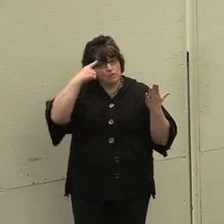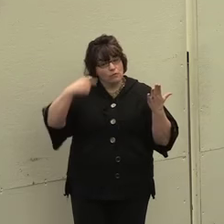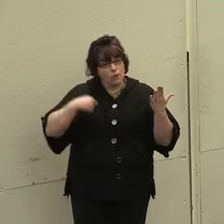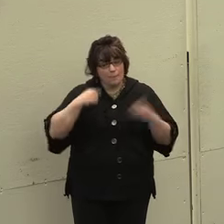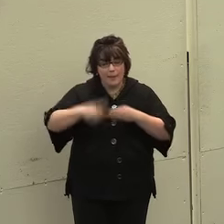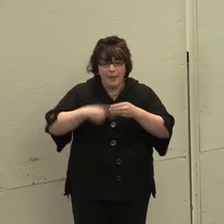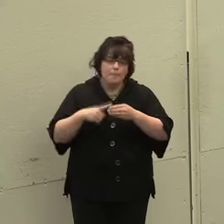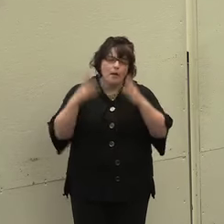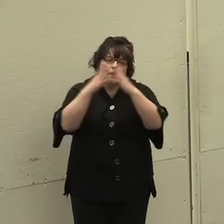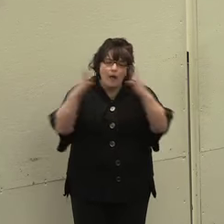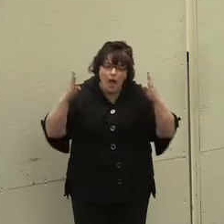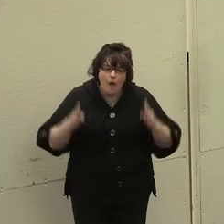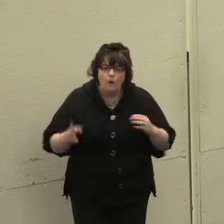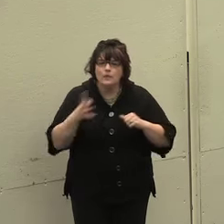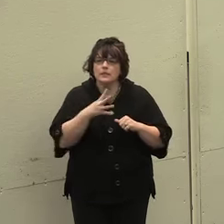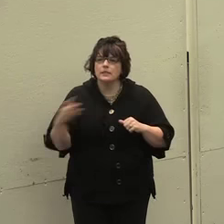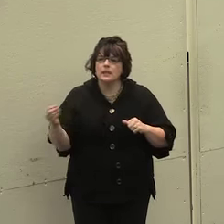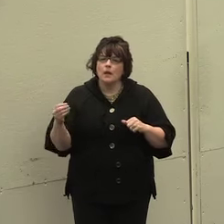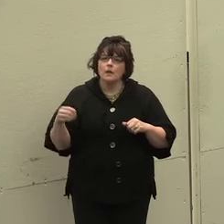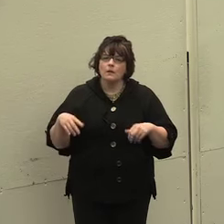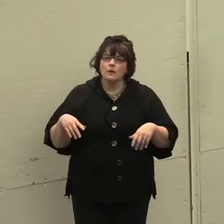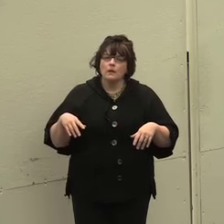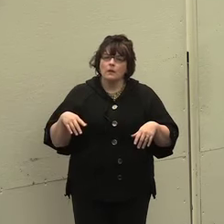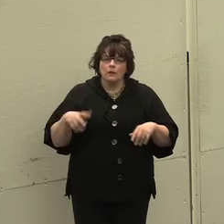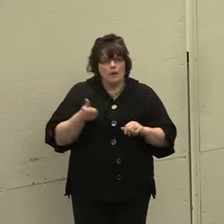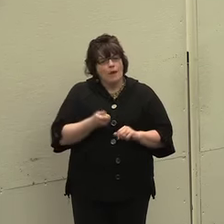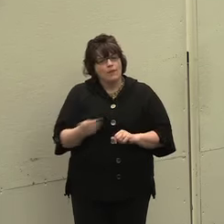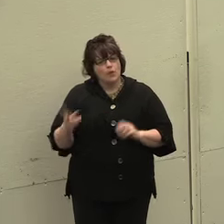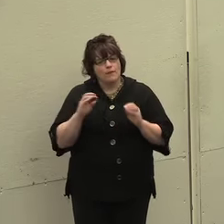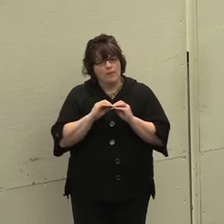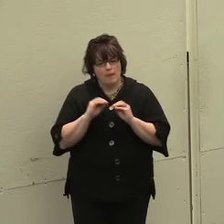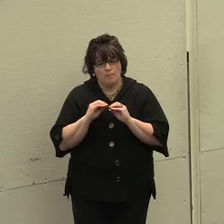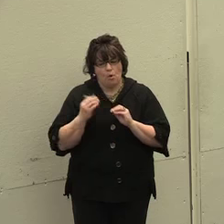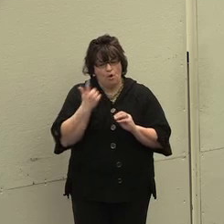and a few of the more recent large-scale projects